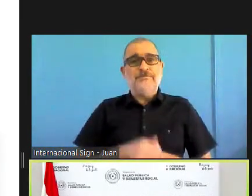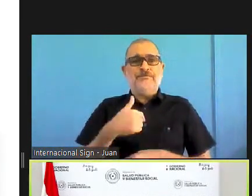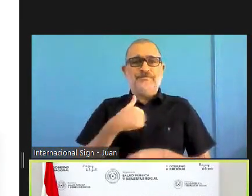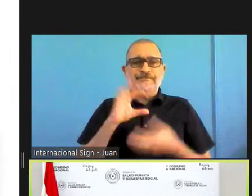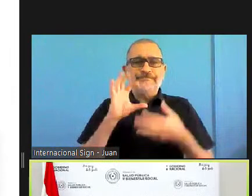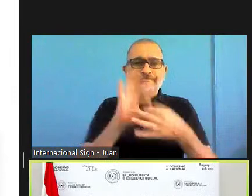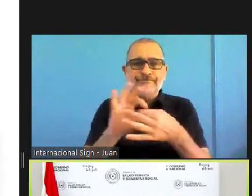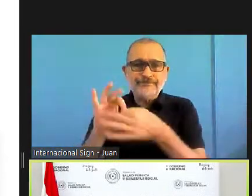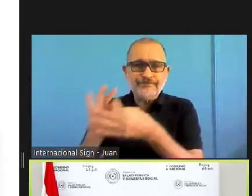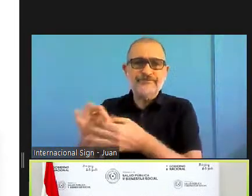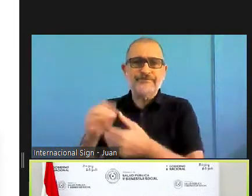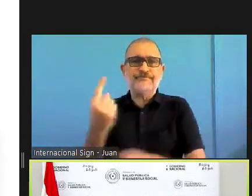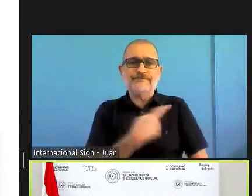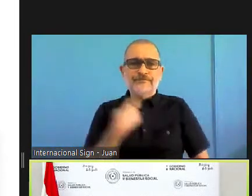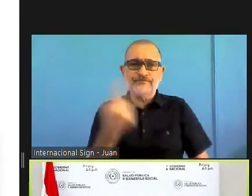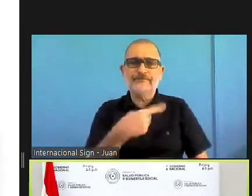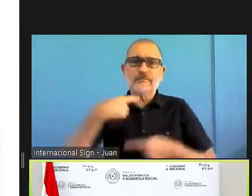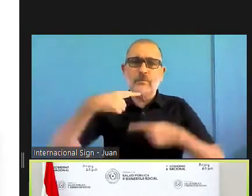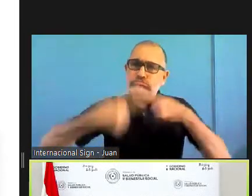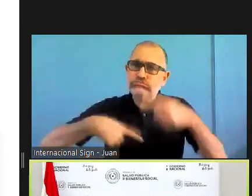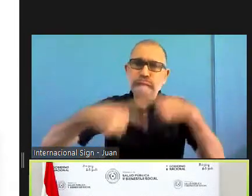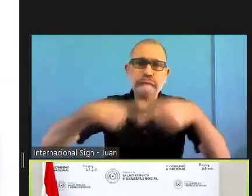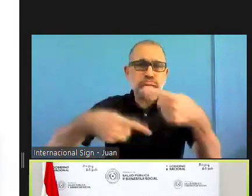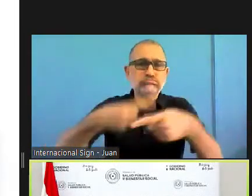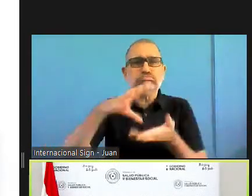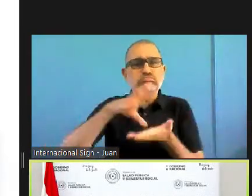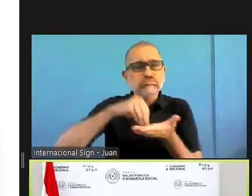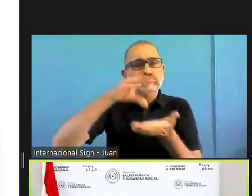The chronic model of care is what we call a care